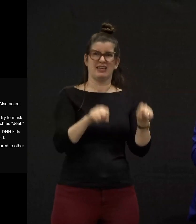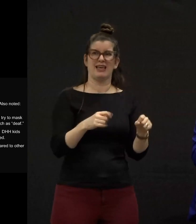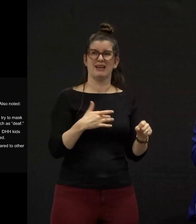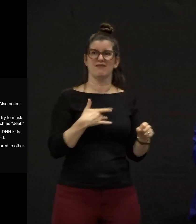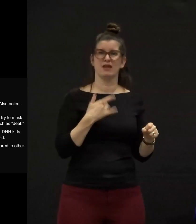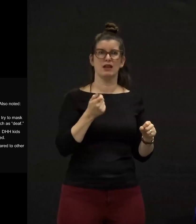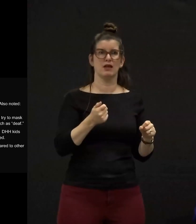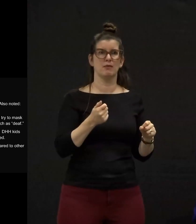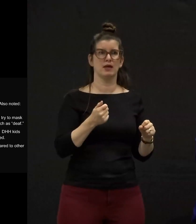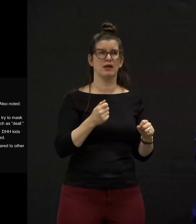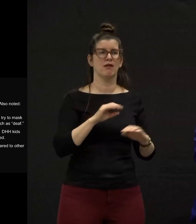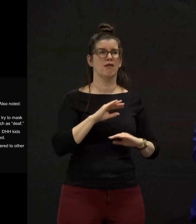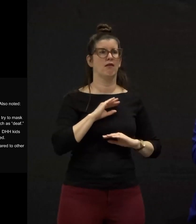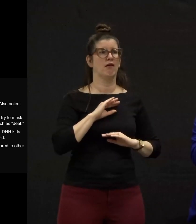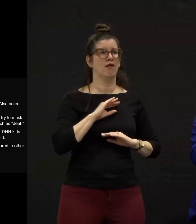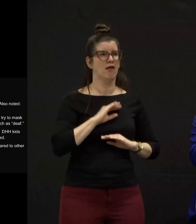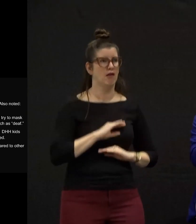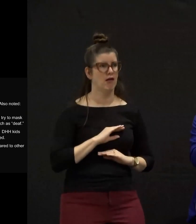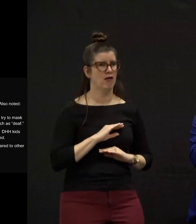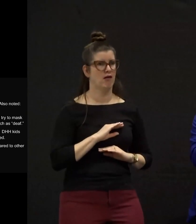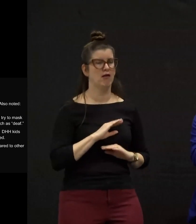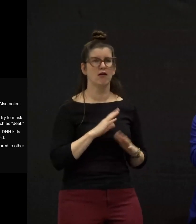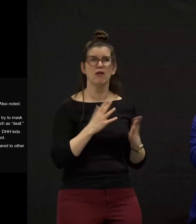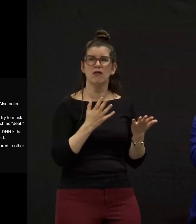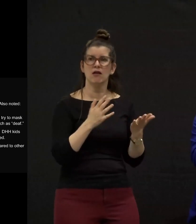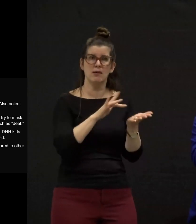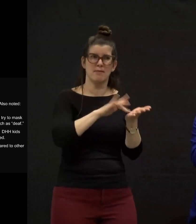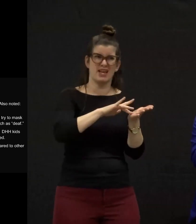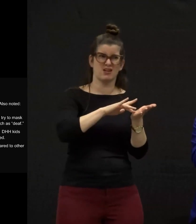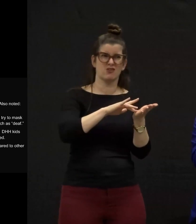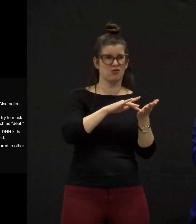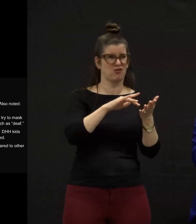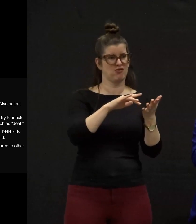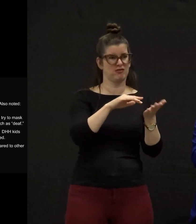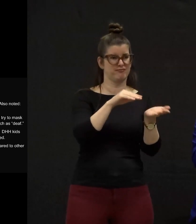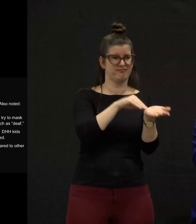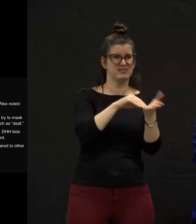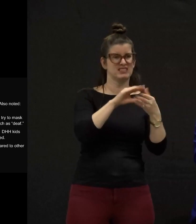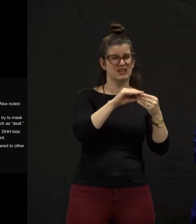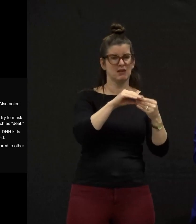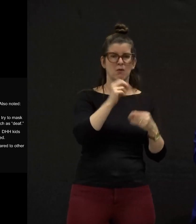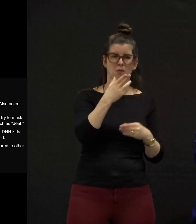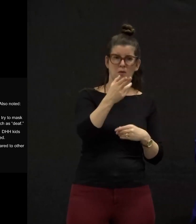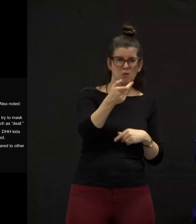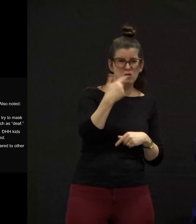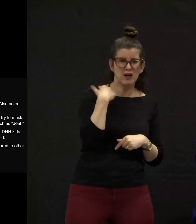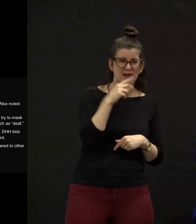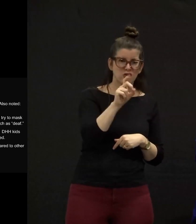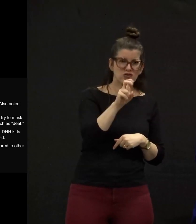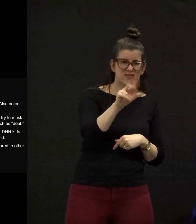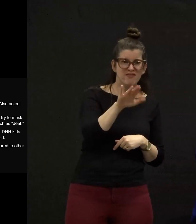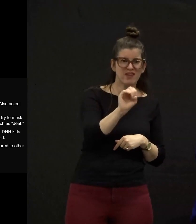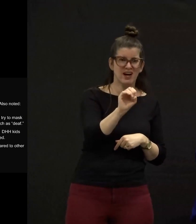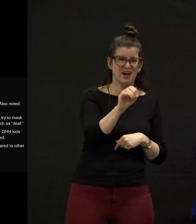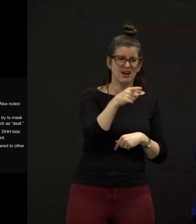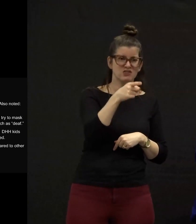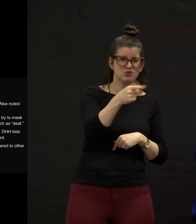to hear a medical professional say, "Yes, you have your system, you have your device, you're set, you're good to go. This should work."